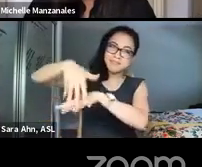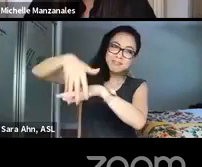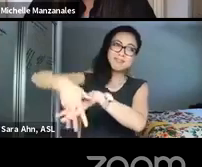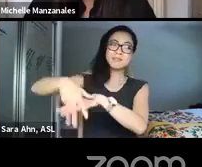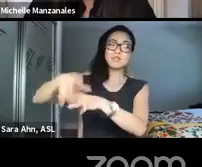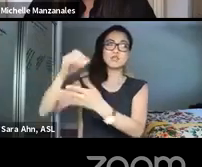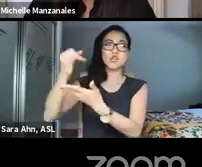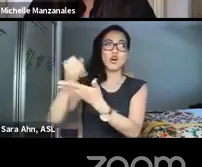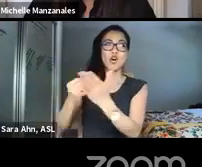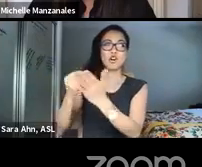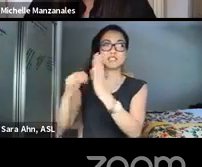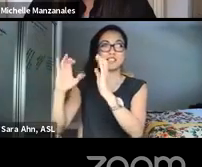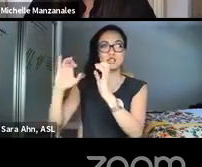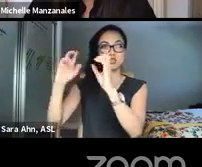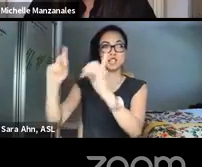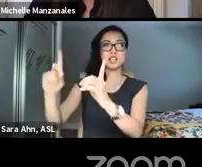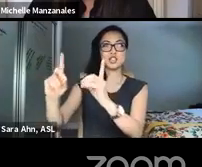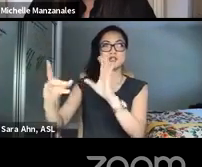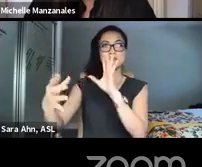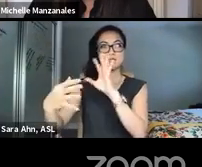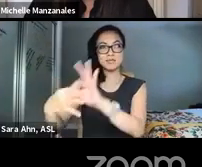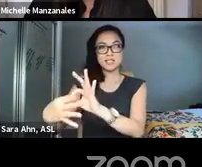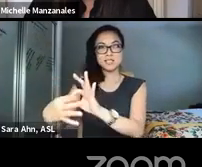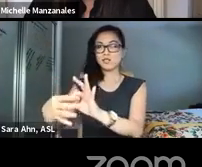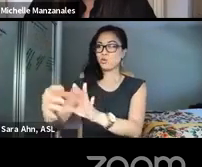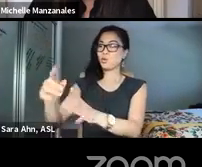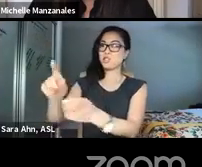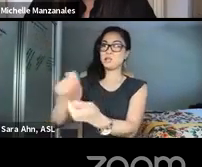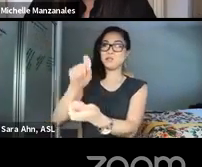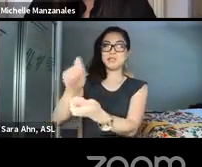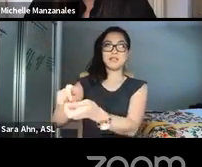with Department of Education as well, not just in New York City, but across the country.